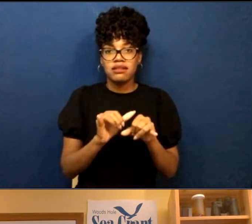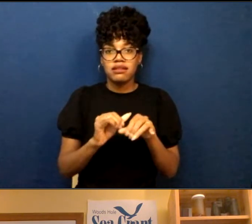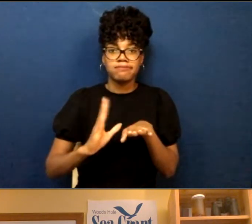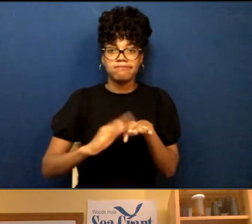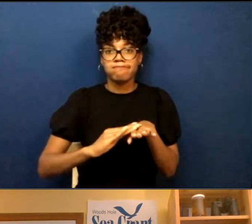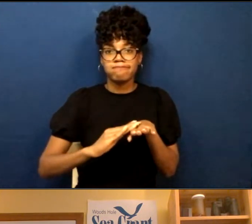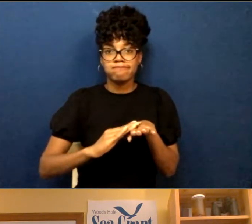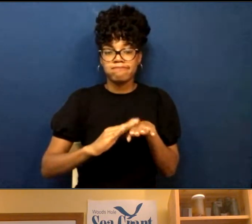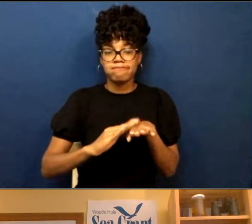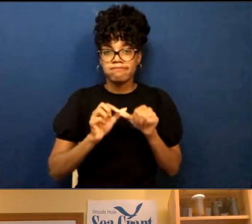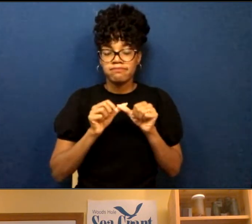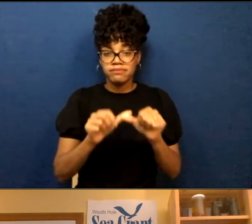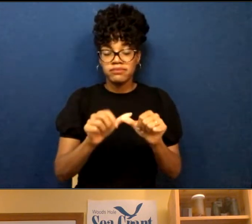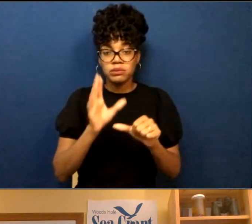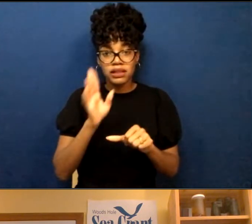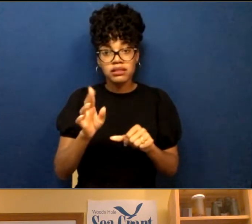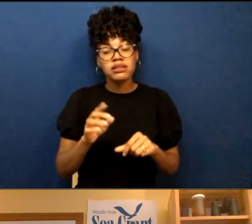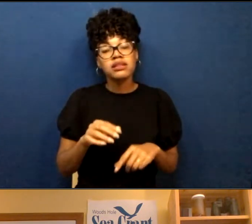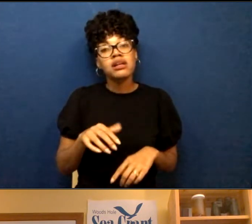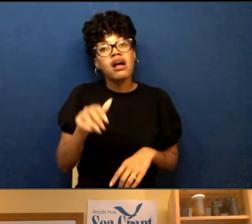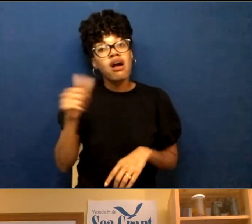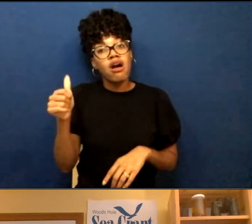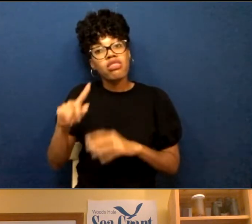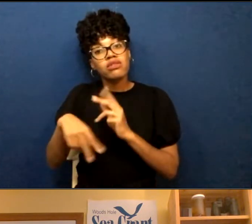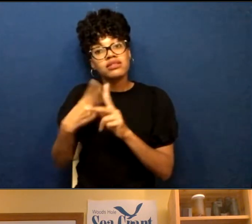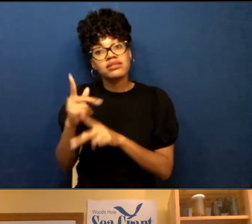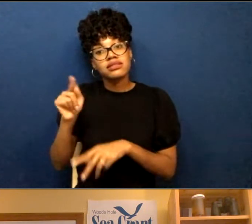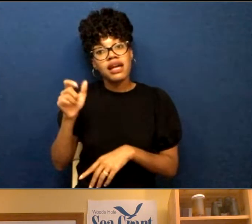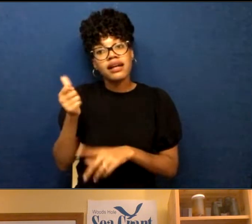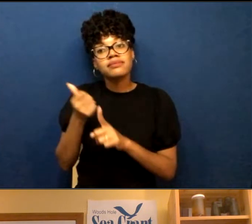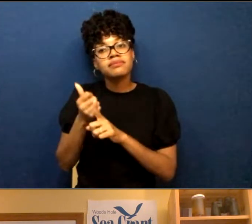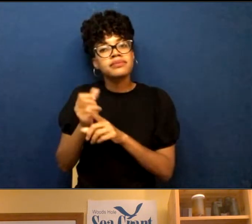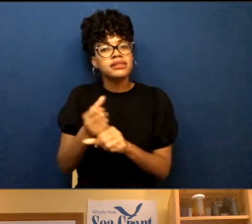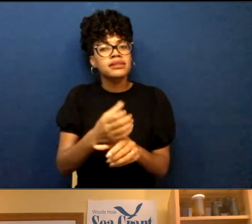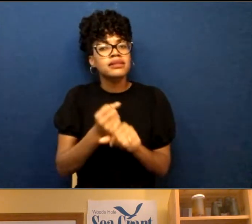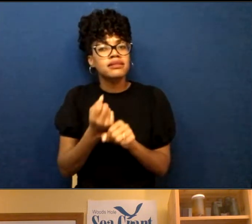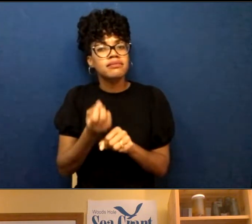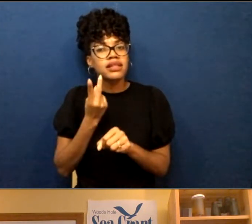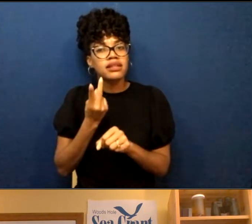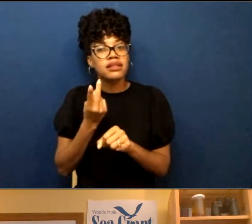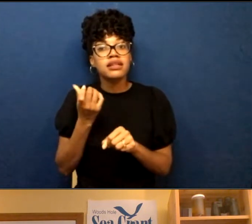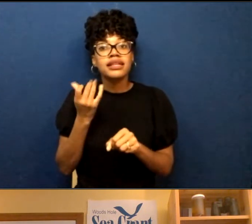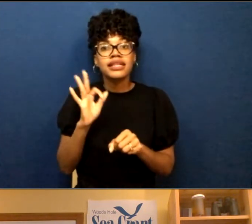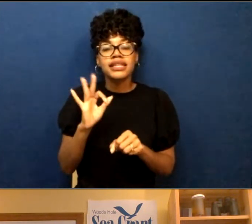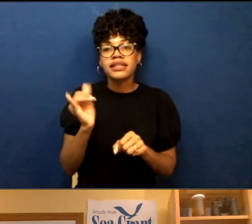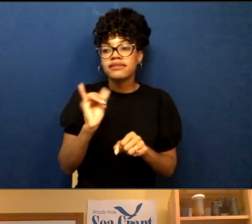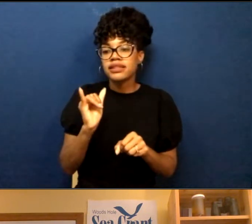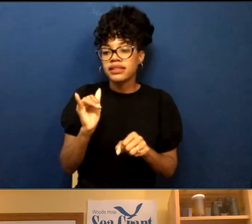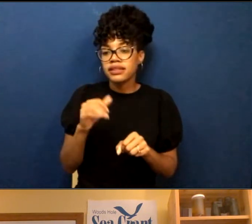Other tags can be retrieved if they are programmed to pop up at a certain place. Like they do that for sharks.